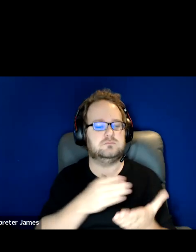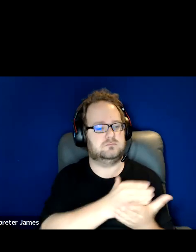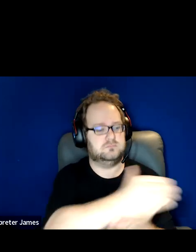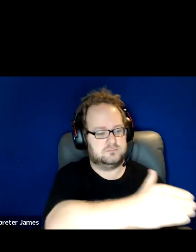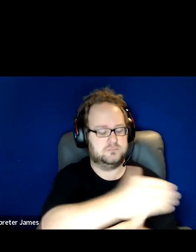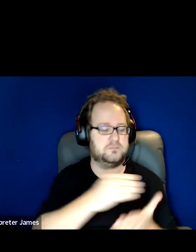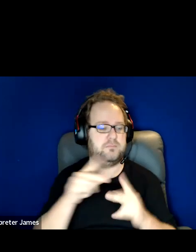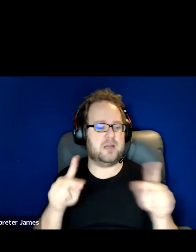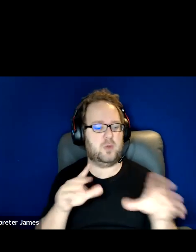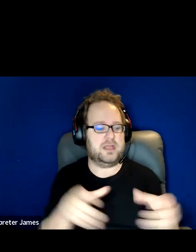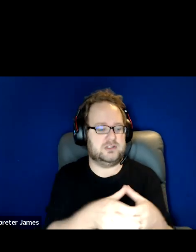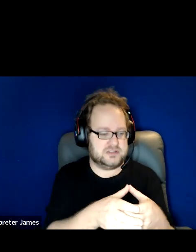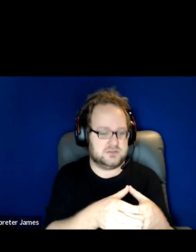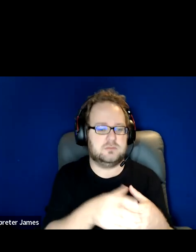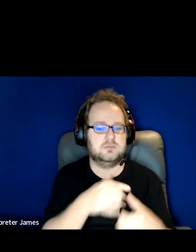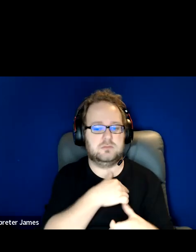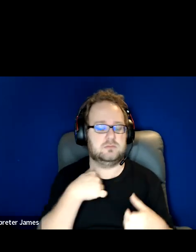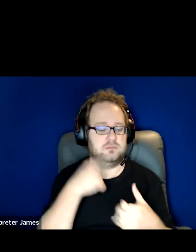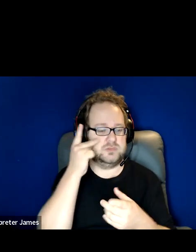community based organizations through this program which was